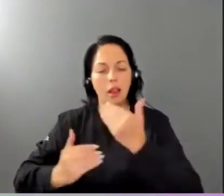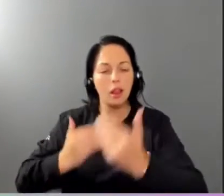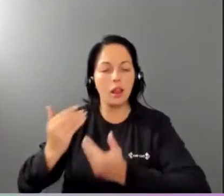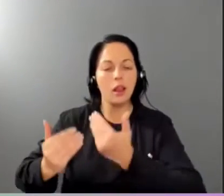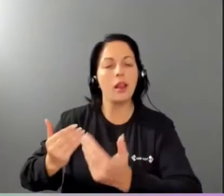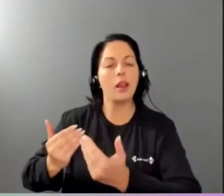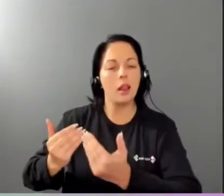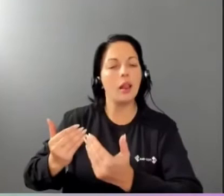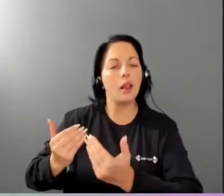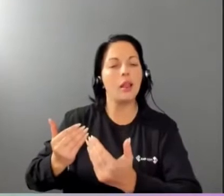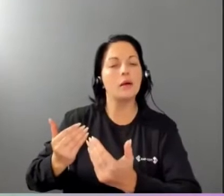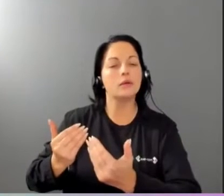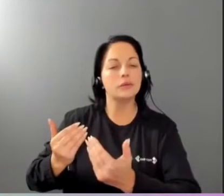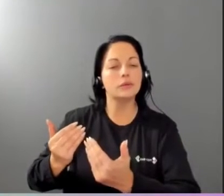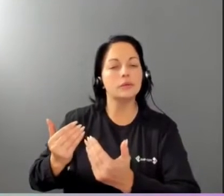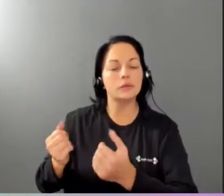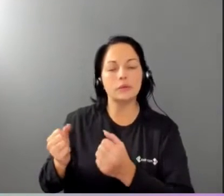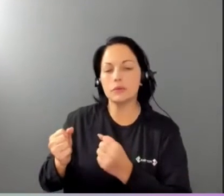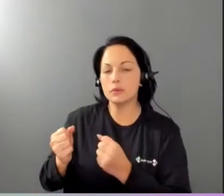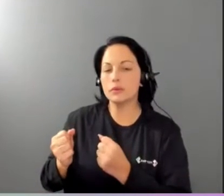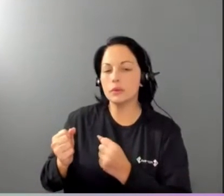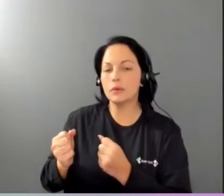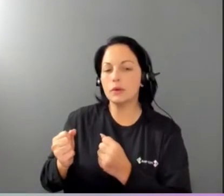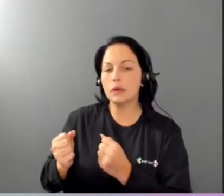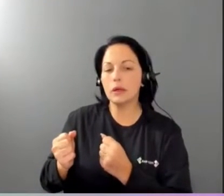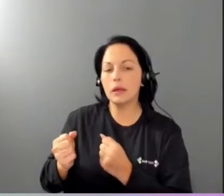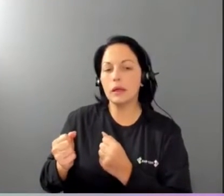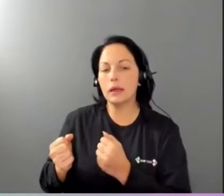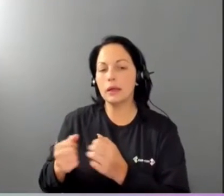into a discussion of what makes for good maturity model